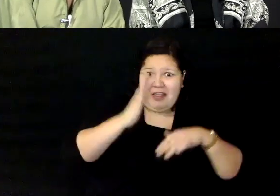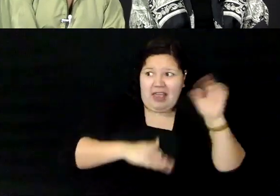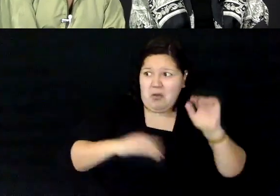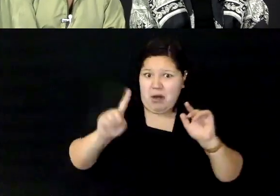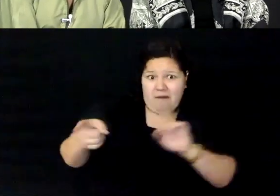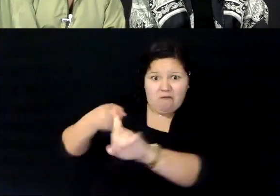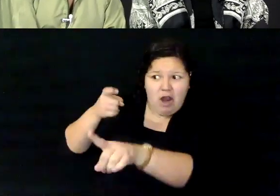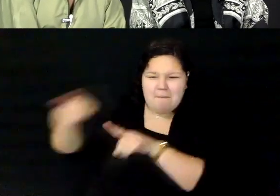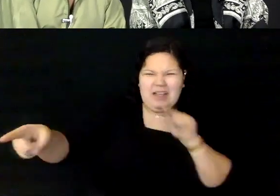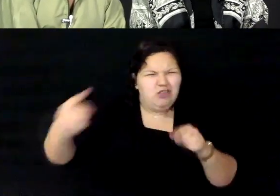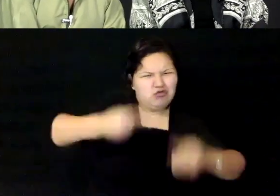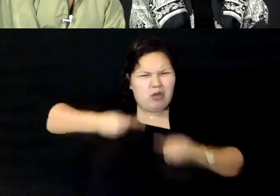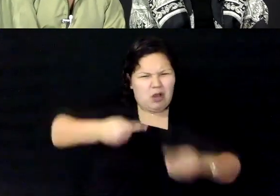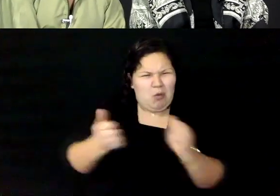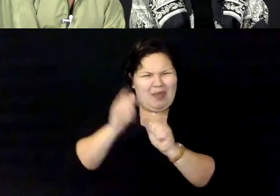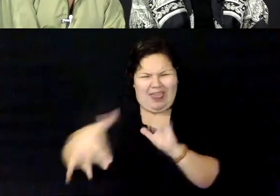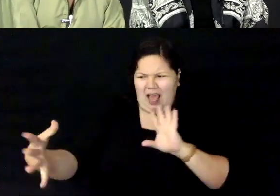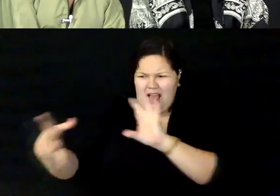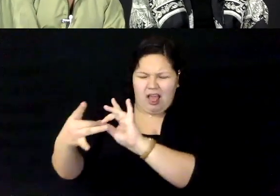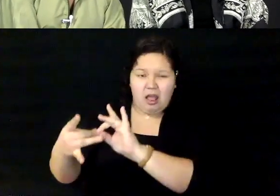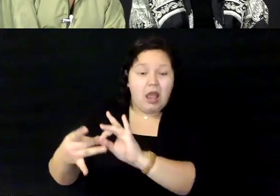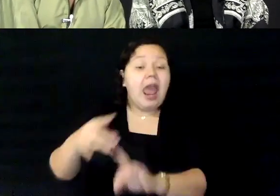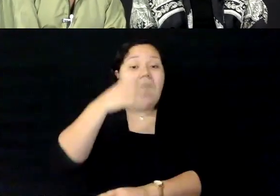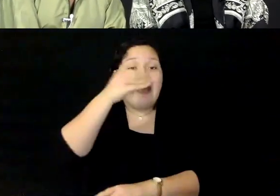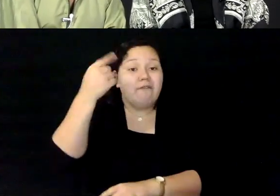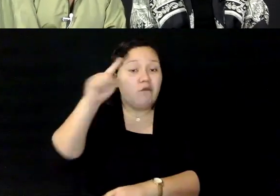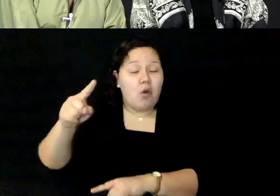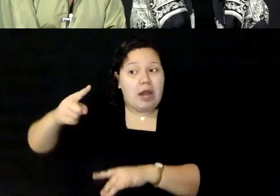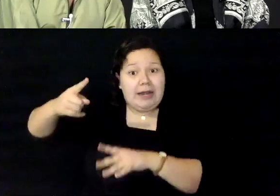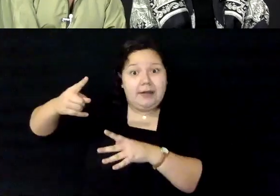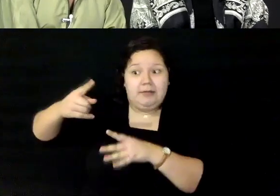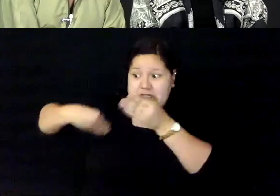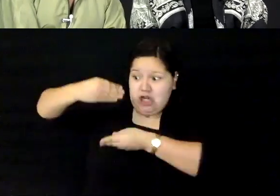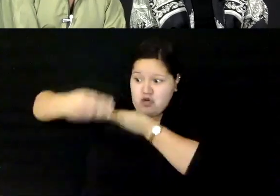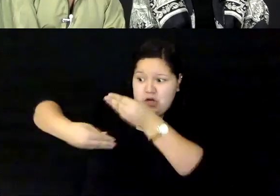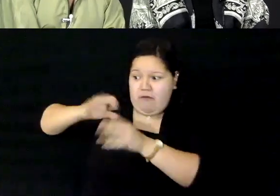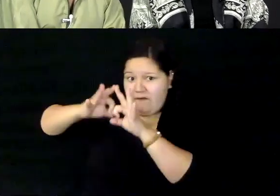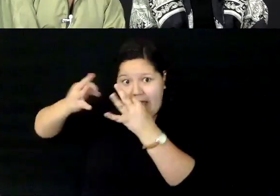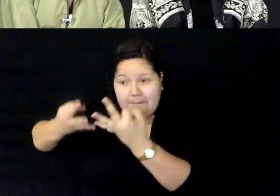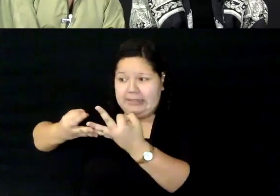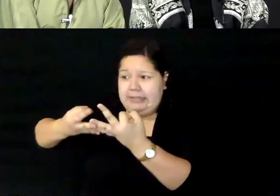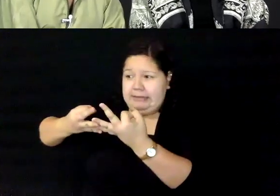in terms of intergenerational or familial dynamics, that's often very, very challenging,